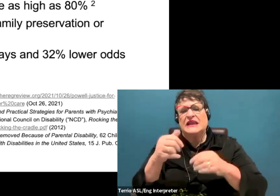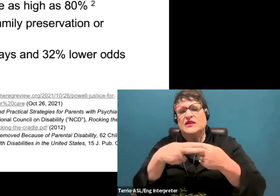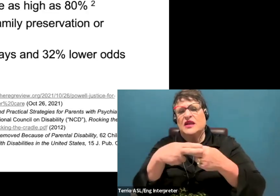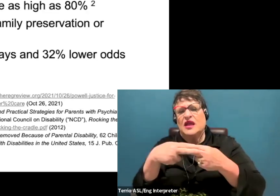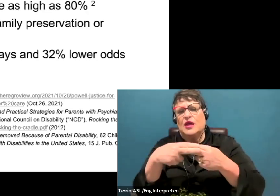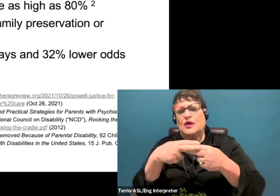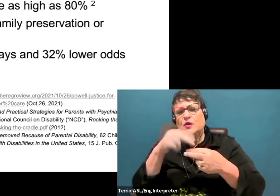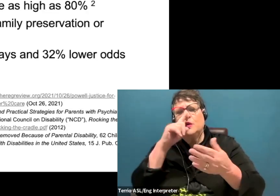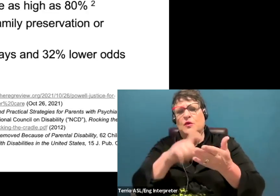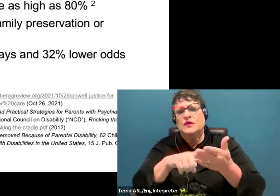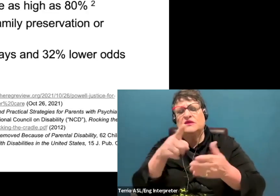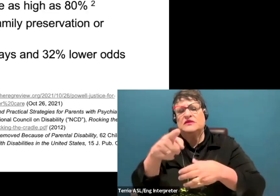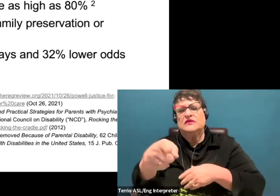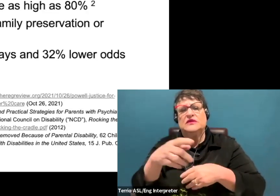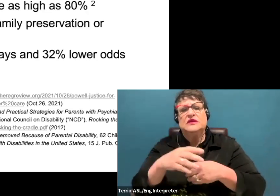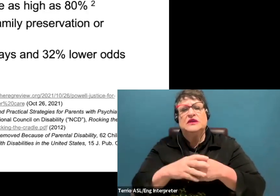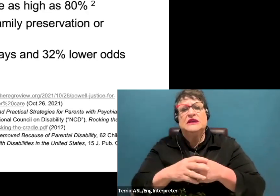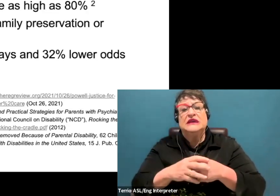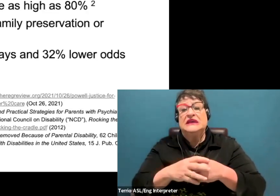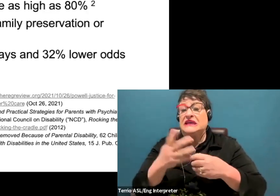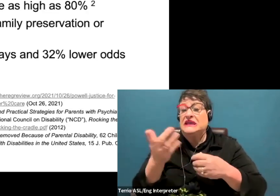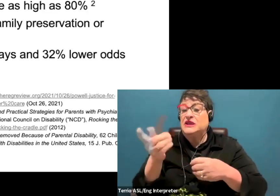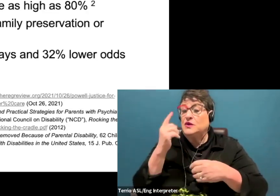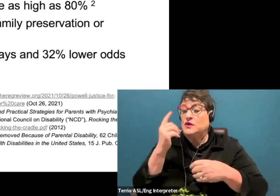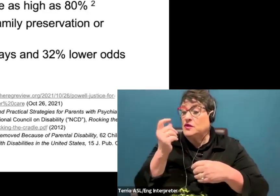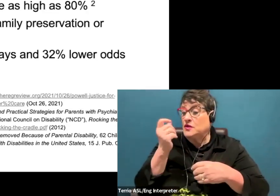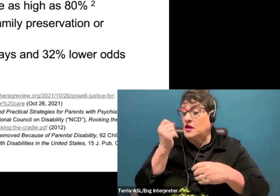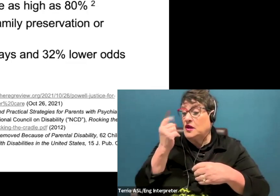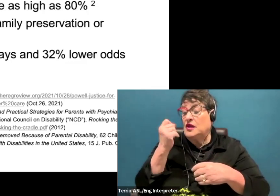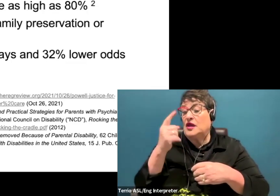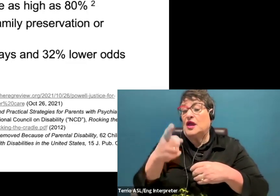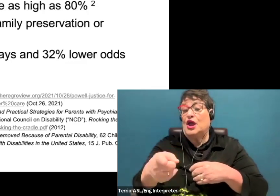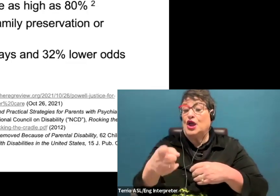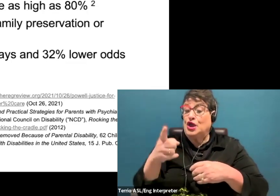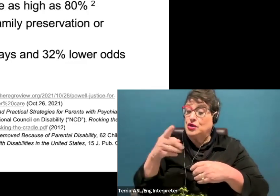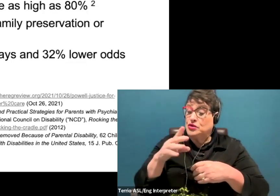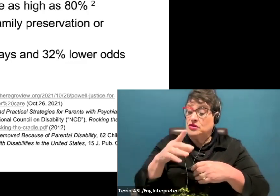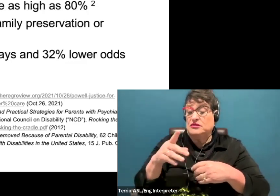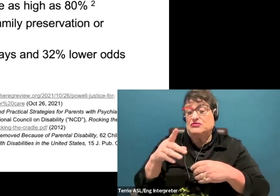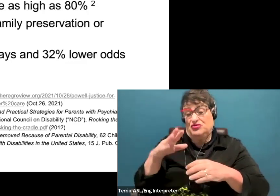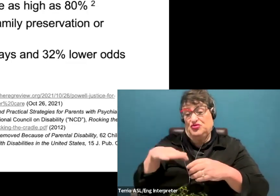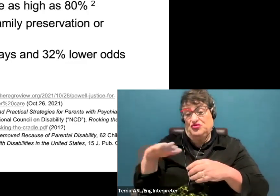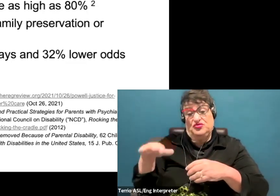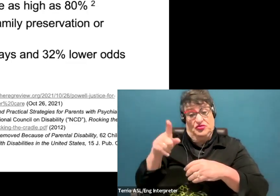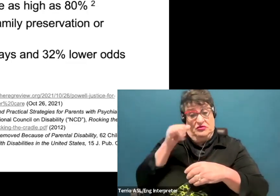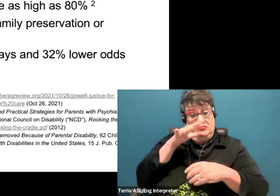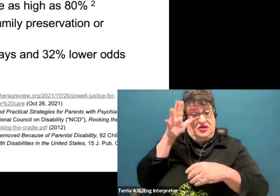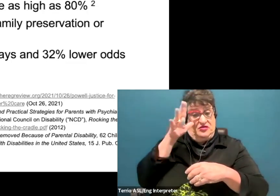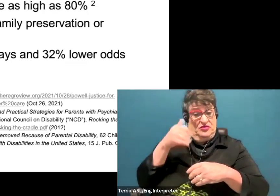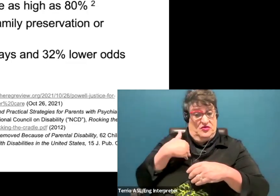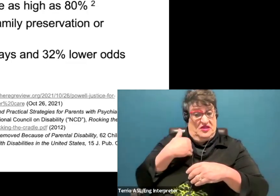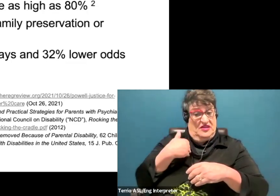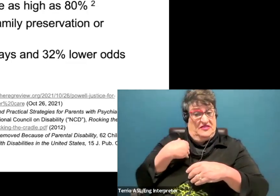So even though, you know, children of parents with disabilities comprise around 10% of the population,